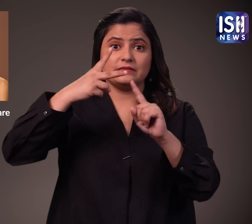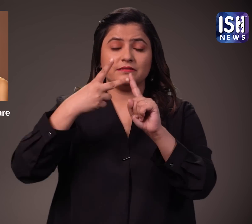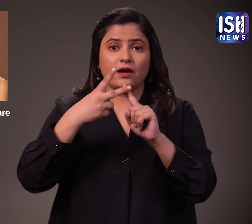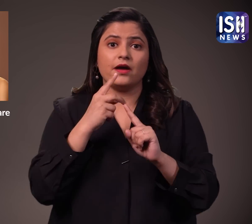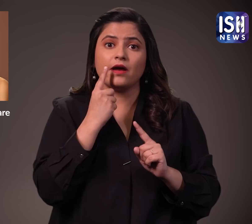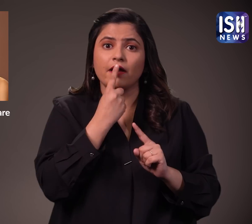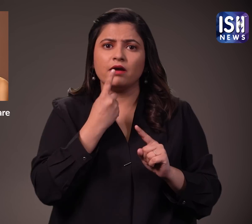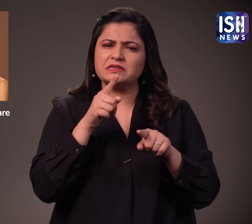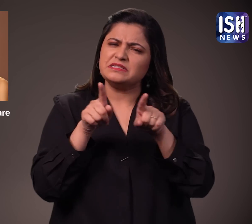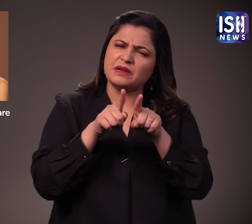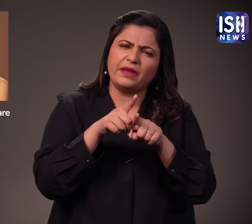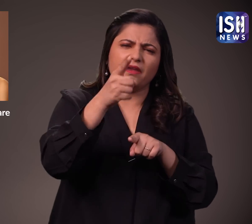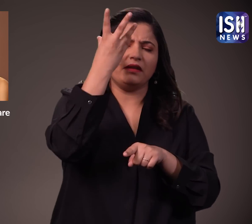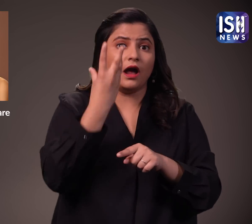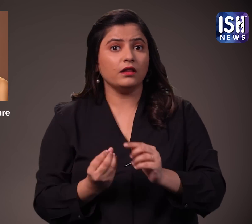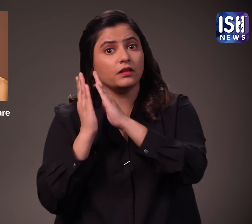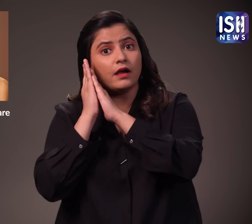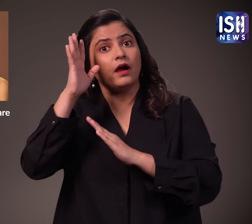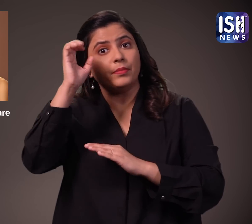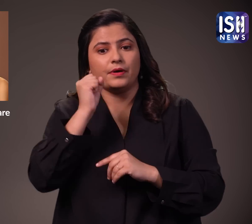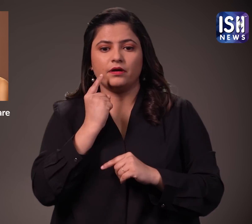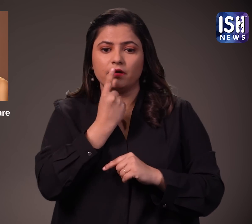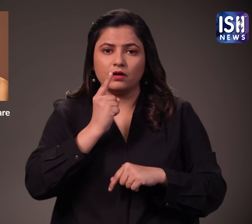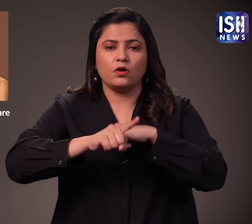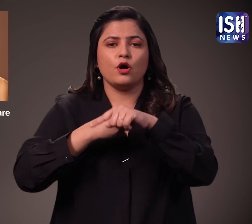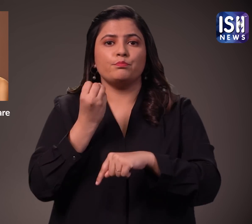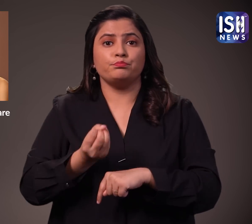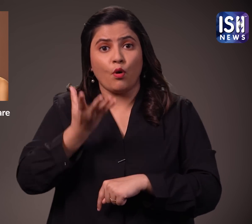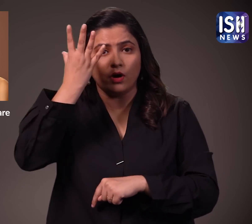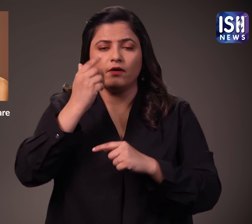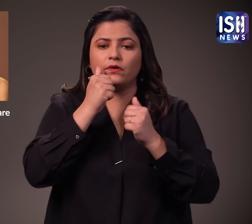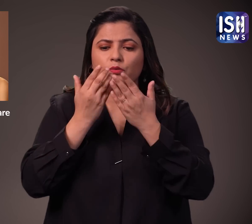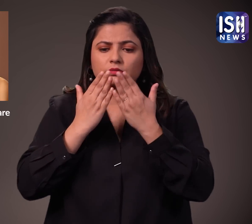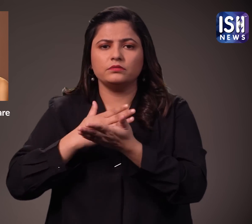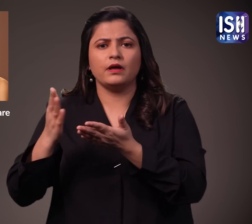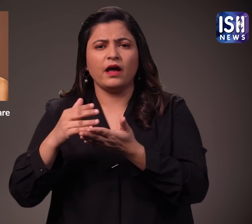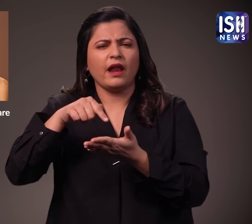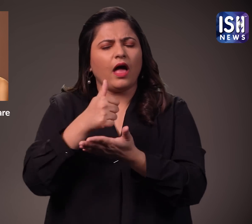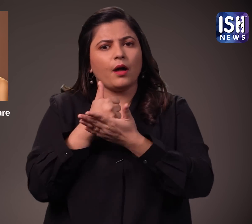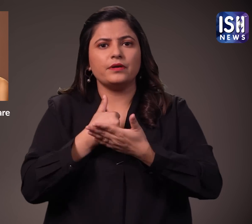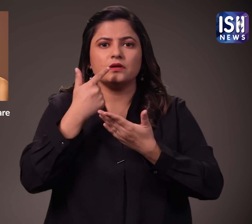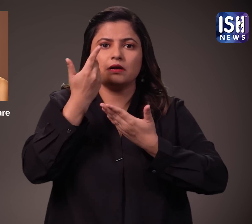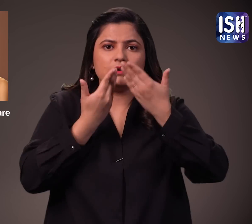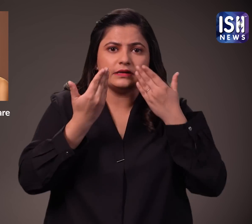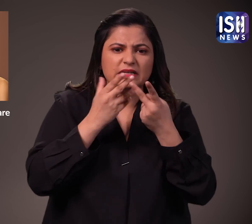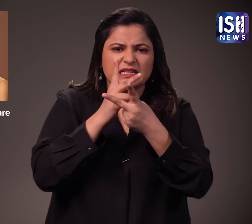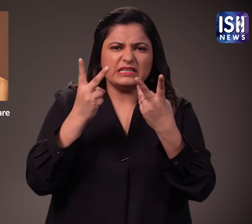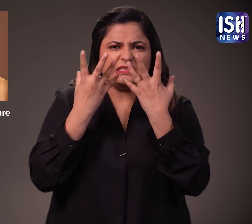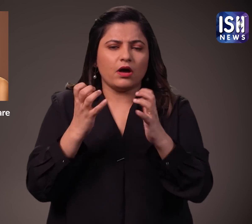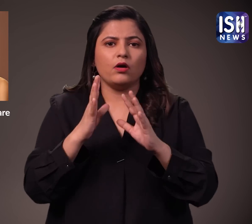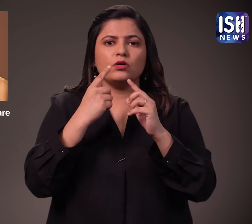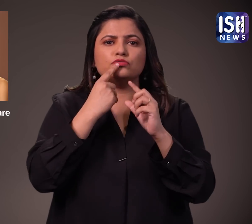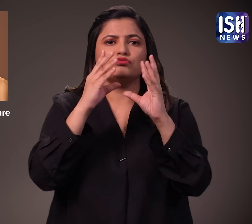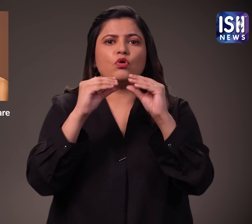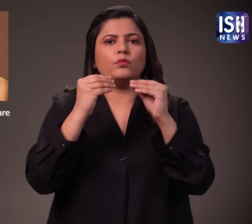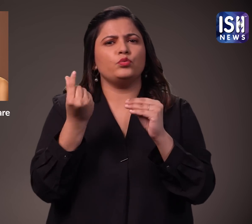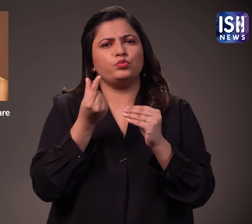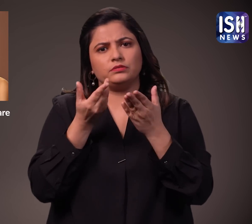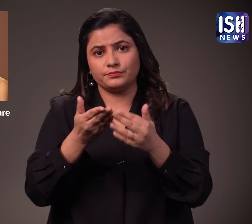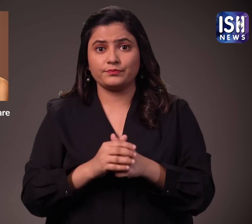2. Lip balm: Dab a few drops of ghee on your lips & leave it on for the whole night. Wash it off with lukewarm water the next morning